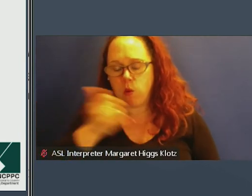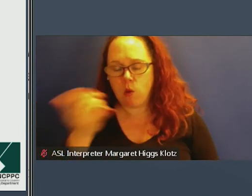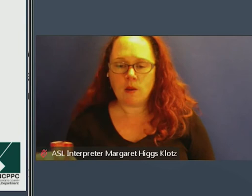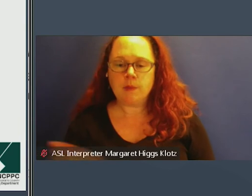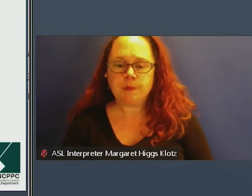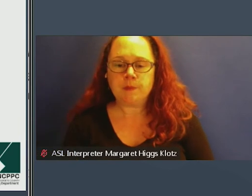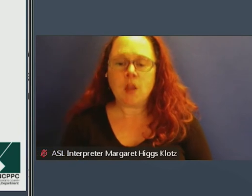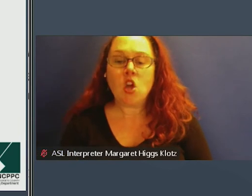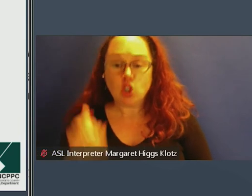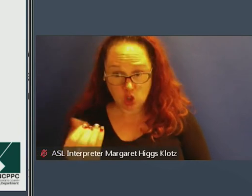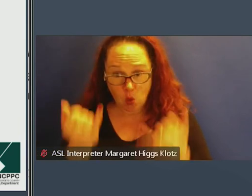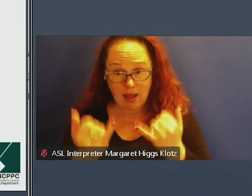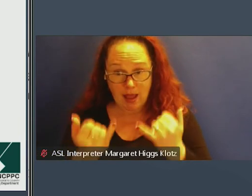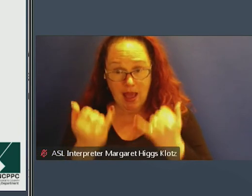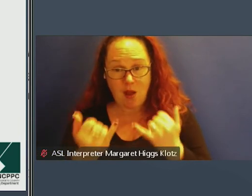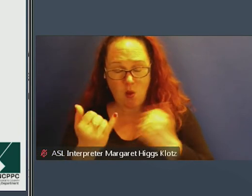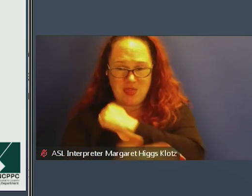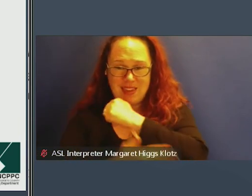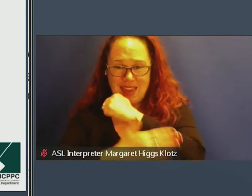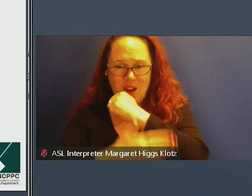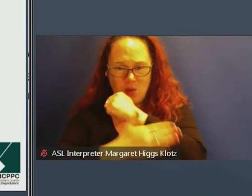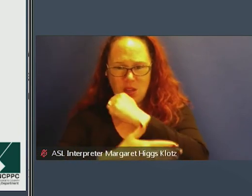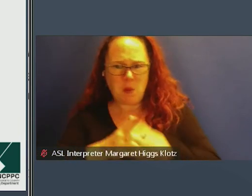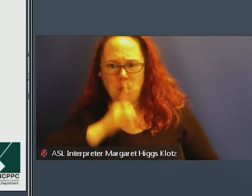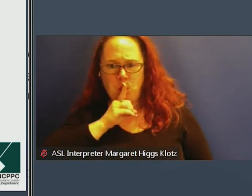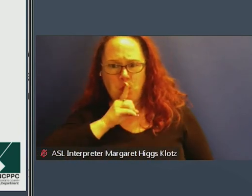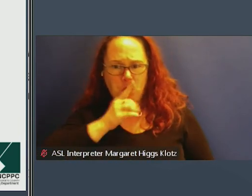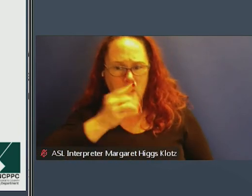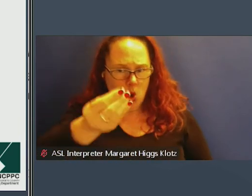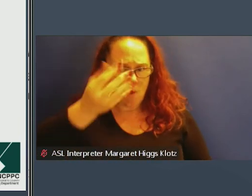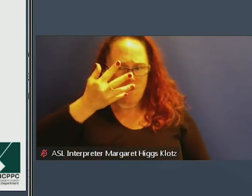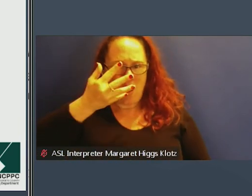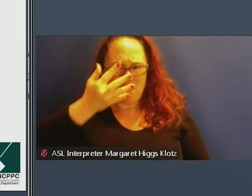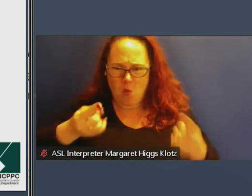So now the County does not have to notify me of what's going on in my neighborhood. You know,